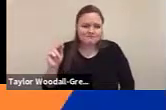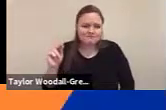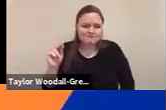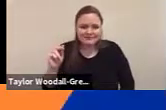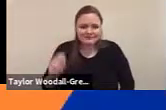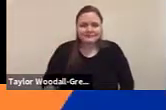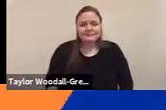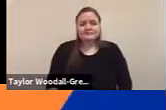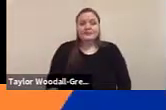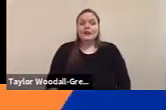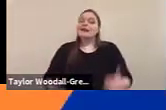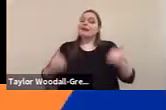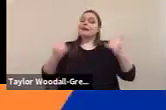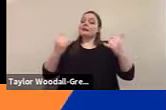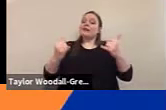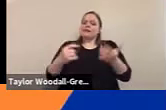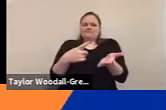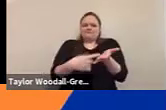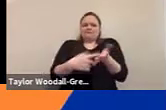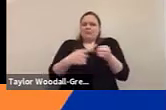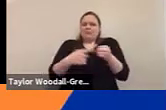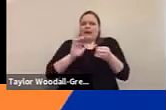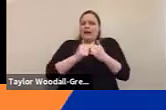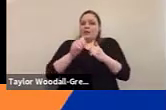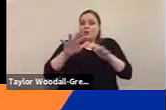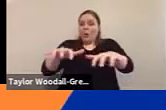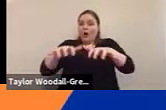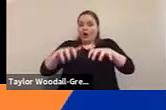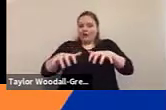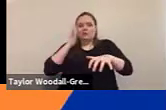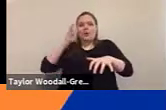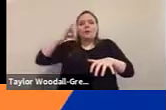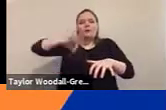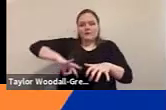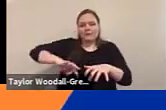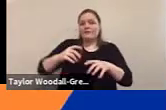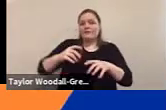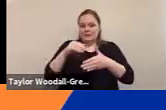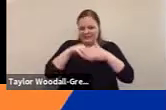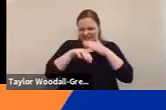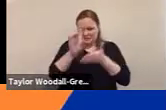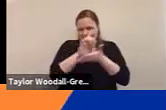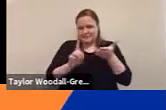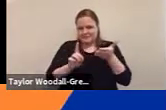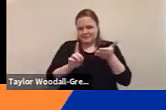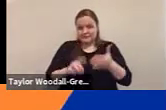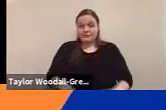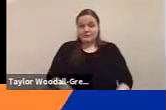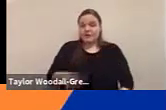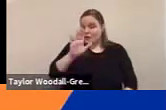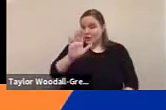So now let's get into how your audience benefits from accessible design. Your audience is made up of potentially